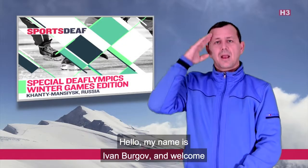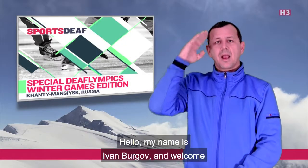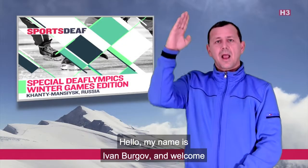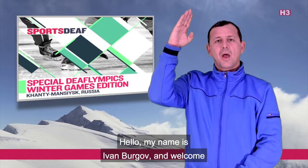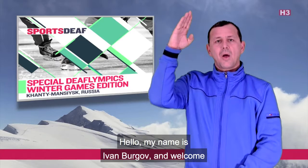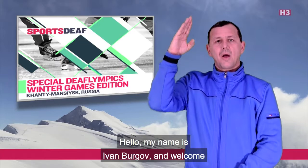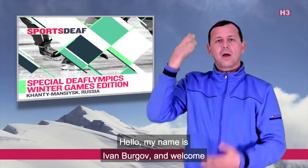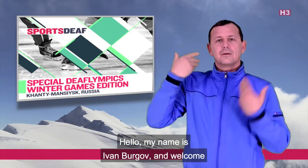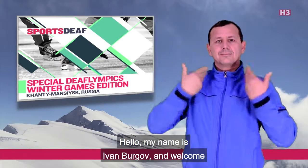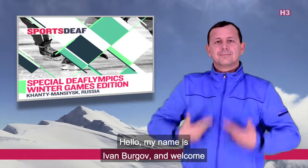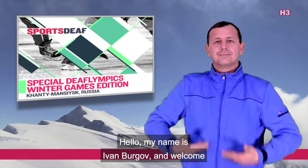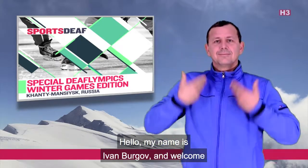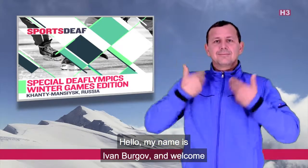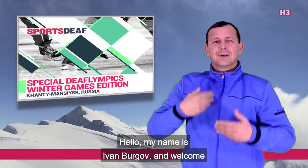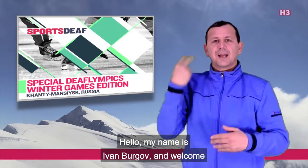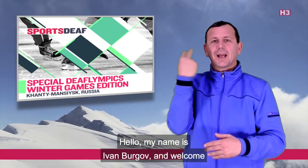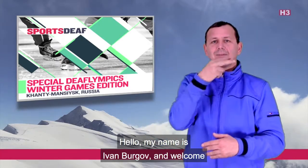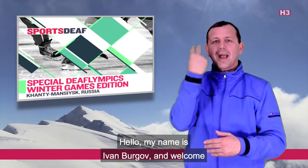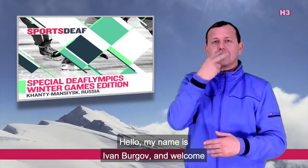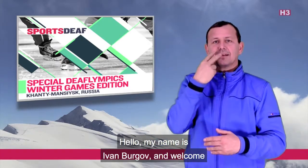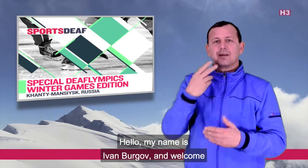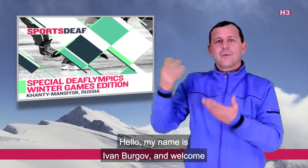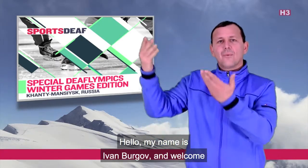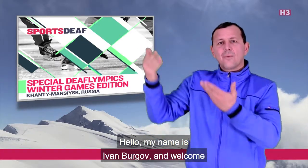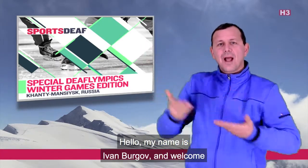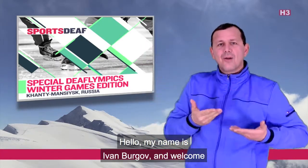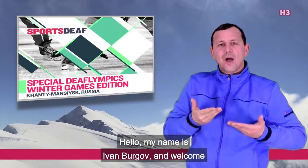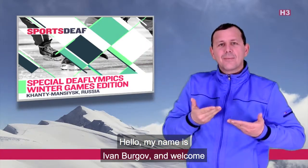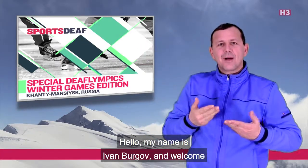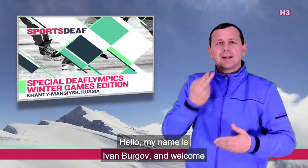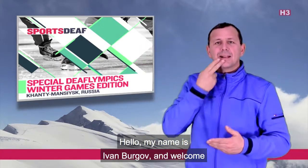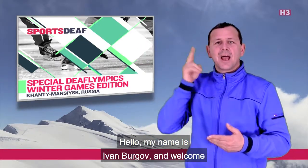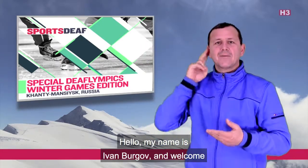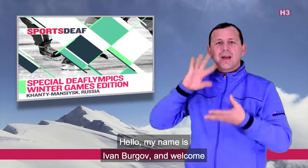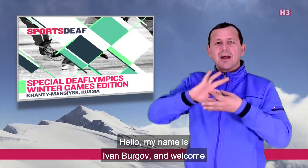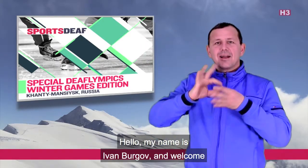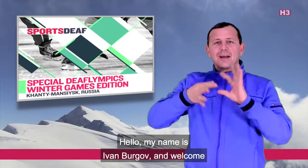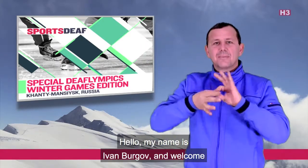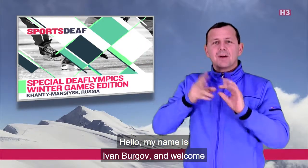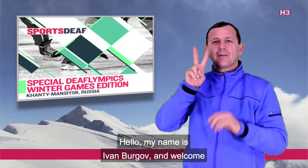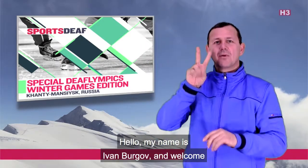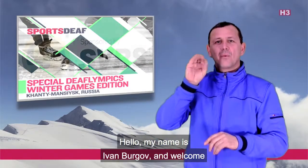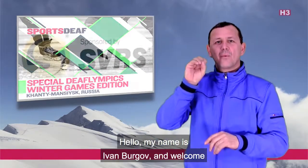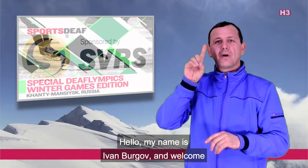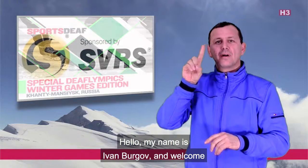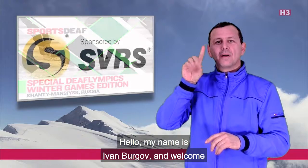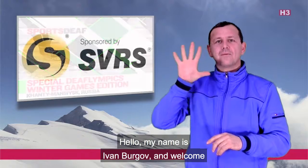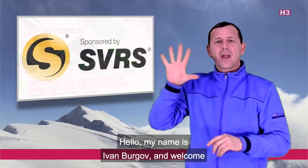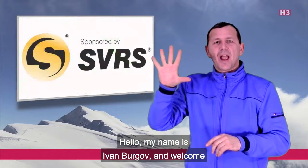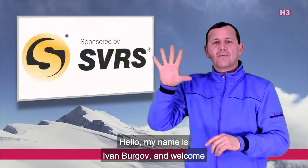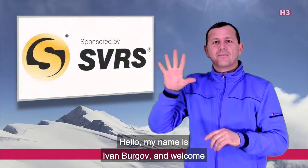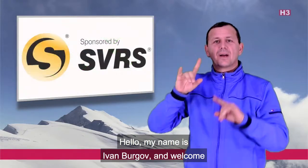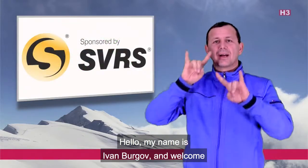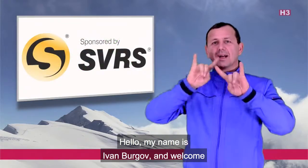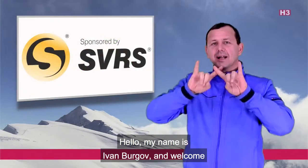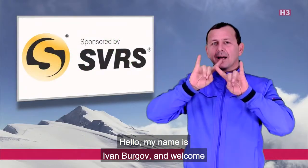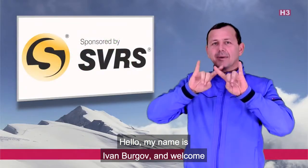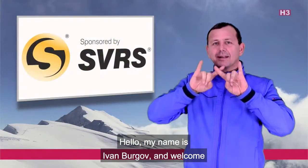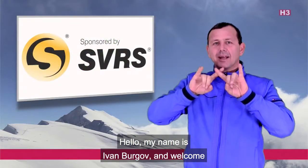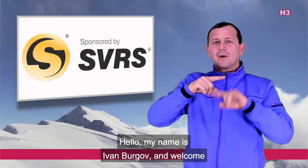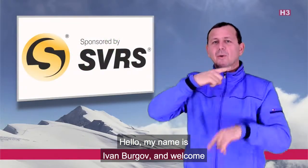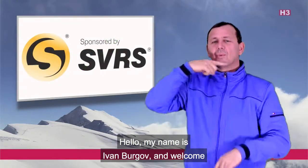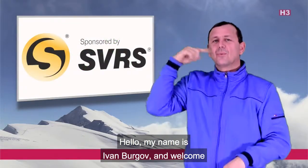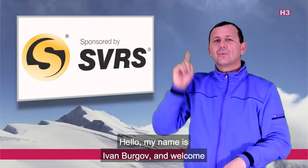Hello, my name is Ivan Burgov, and welcome